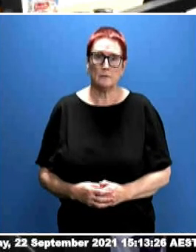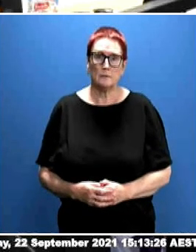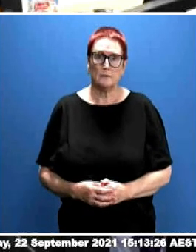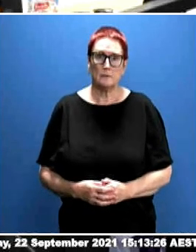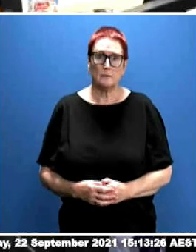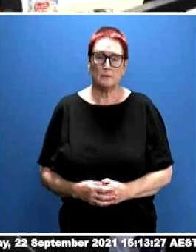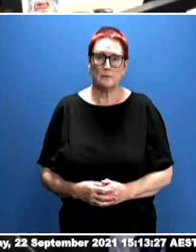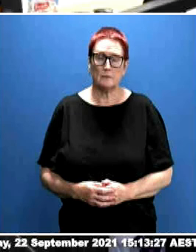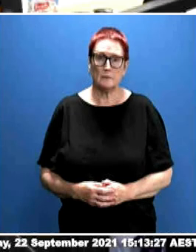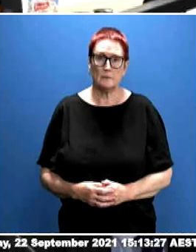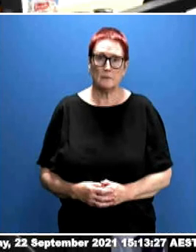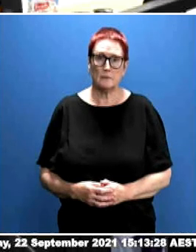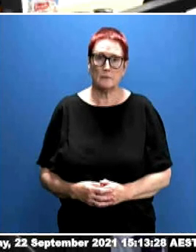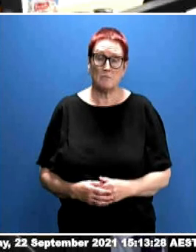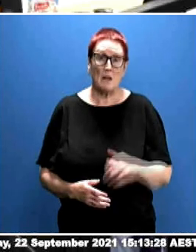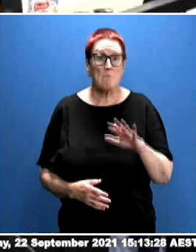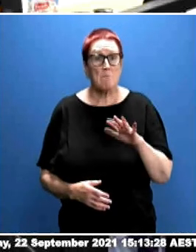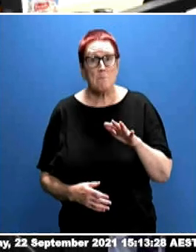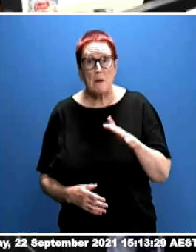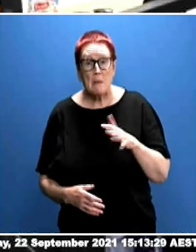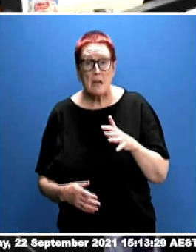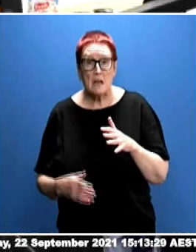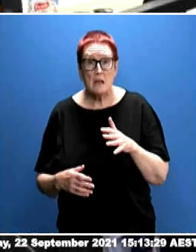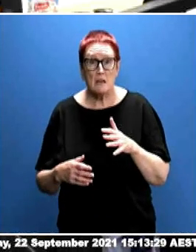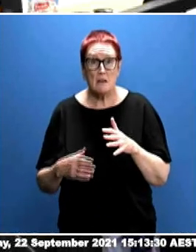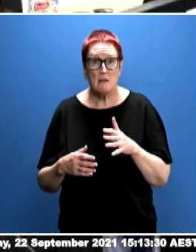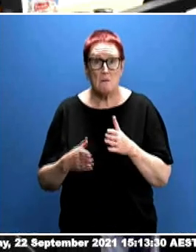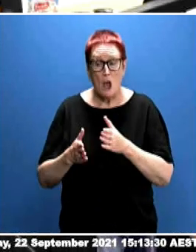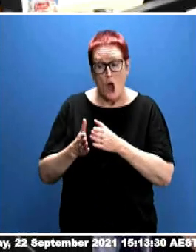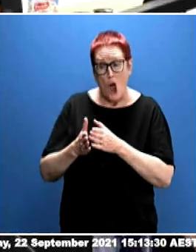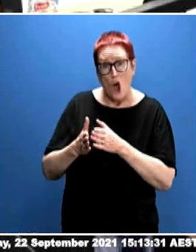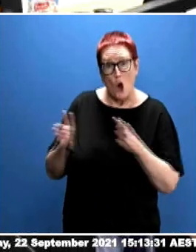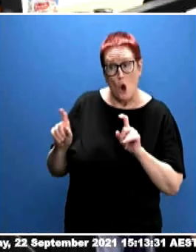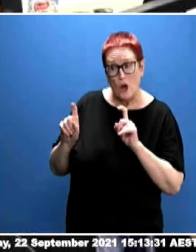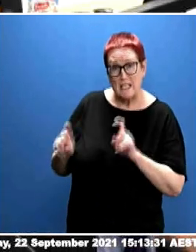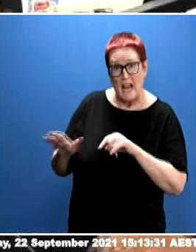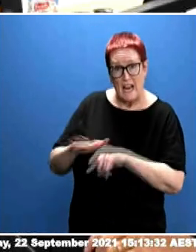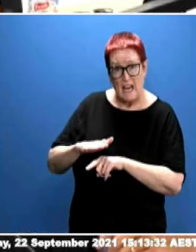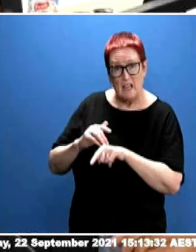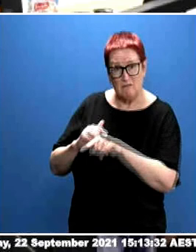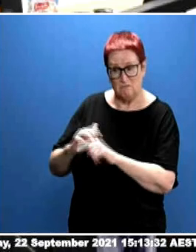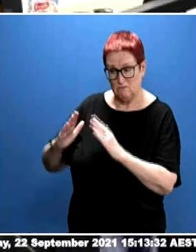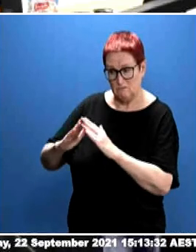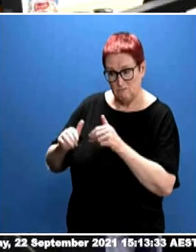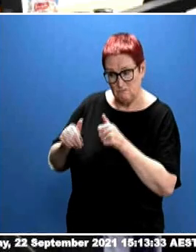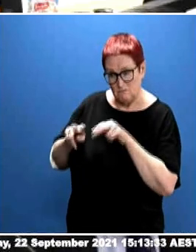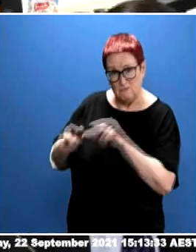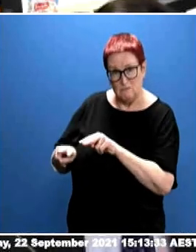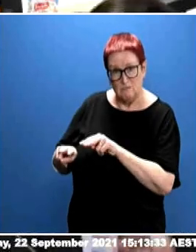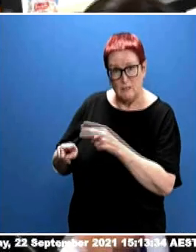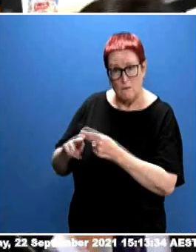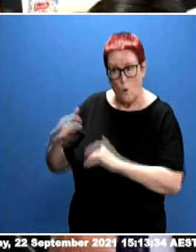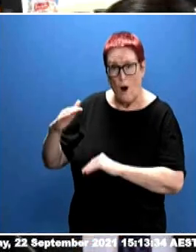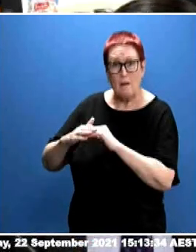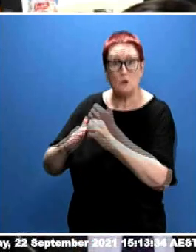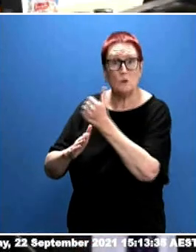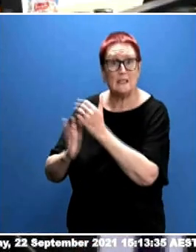where a longer period in Secure Care of up to six months albeit she contemplates